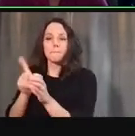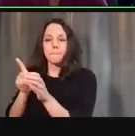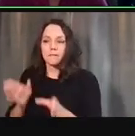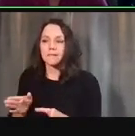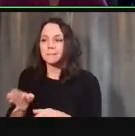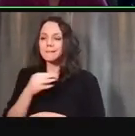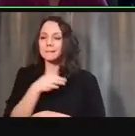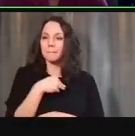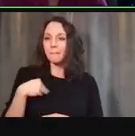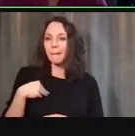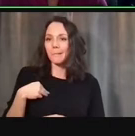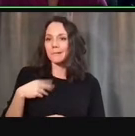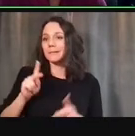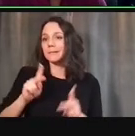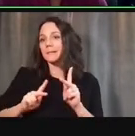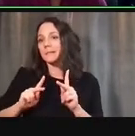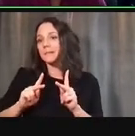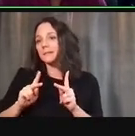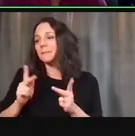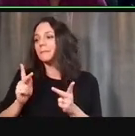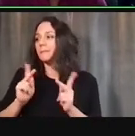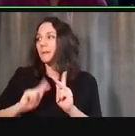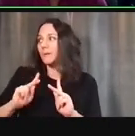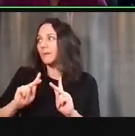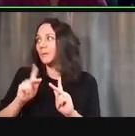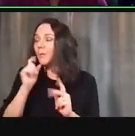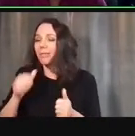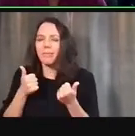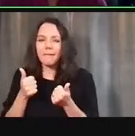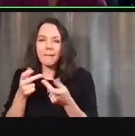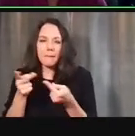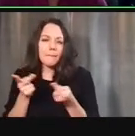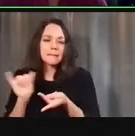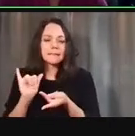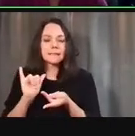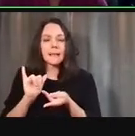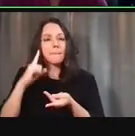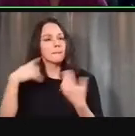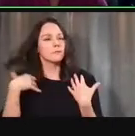in places like community mental health settings and schools and things like that.